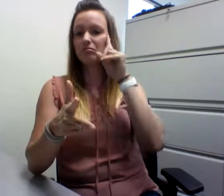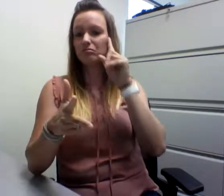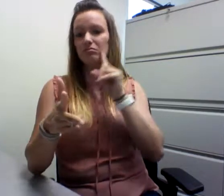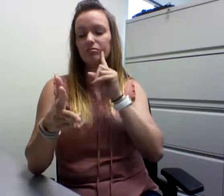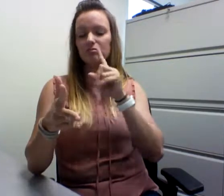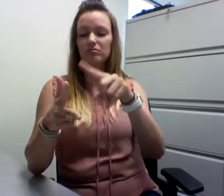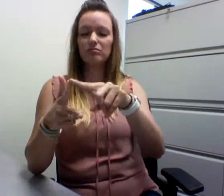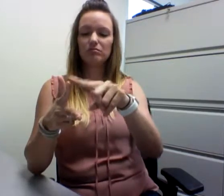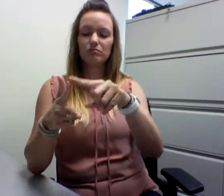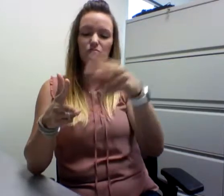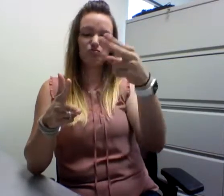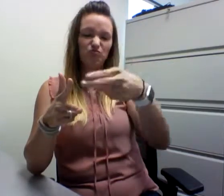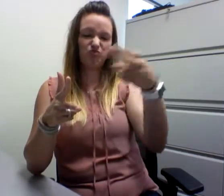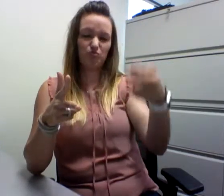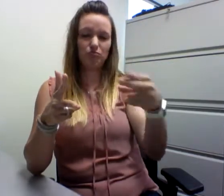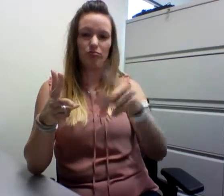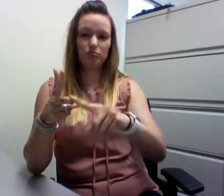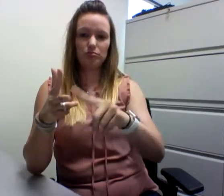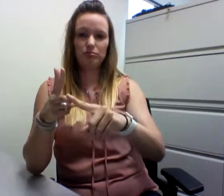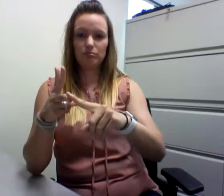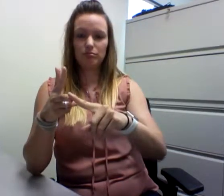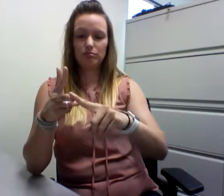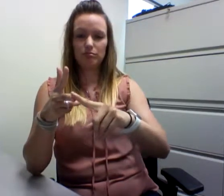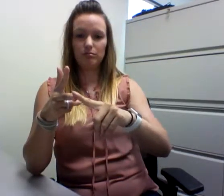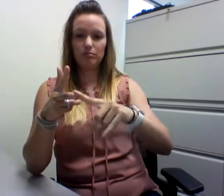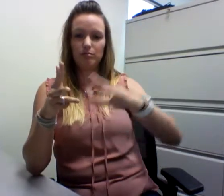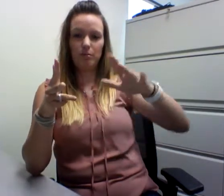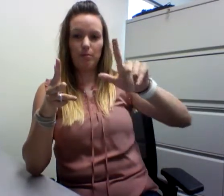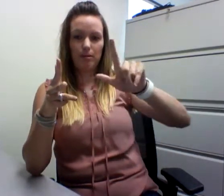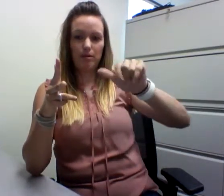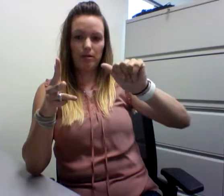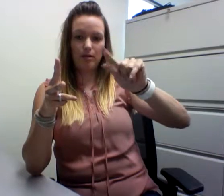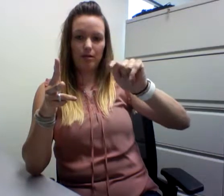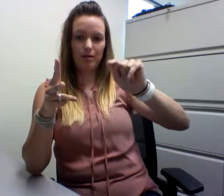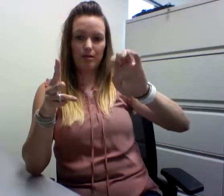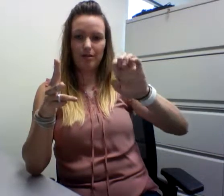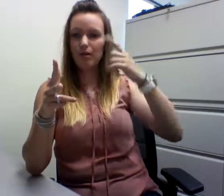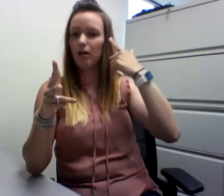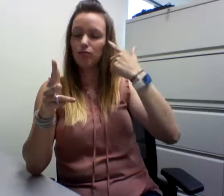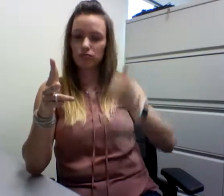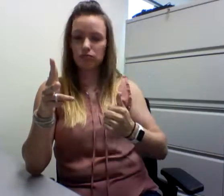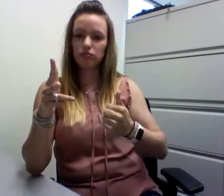Deaf hard of hearing late-deafened